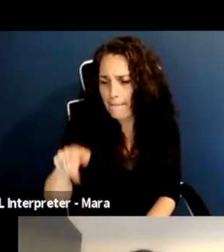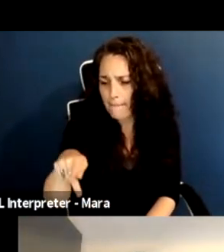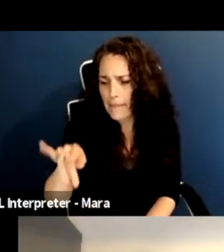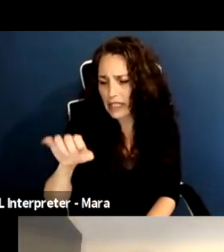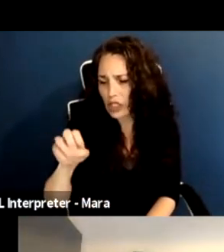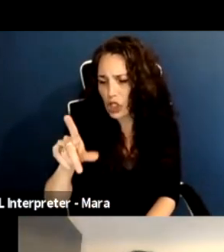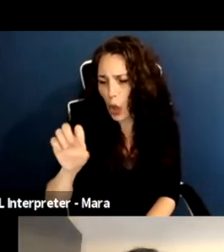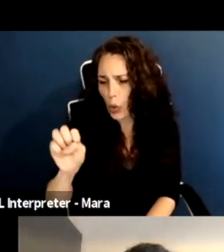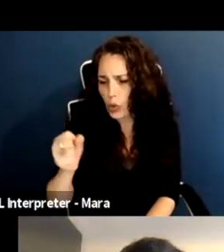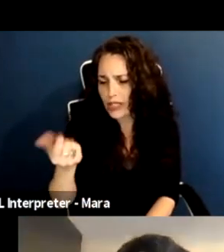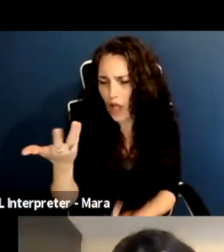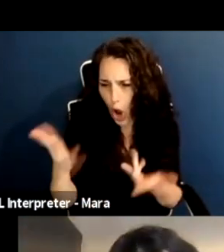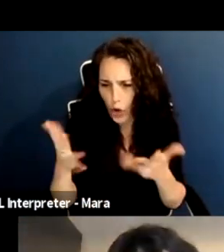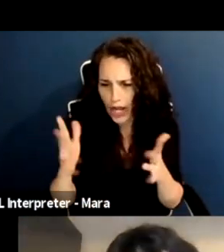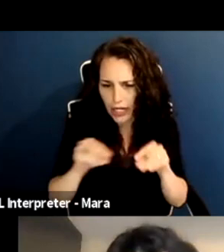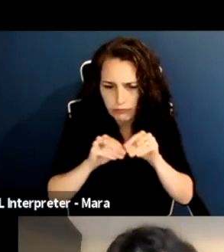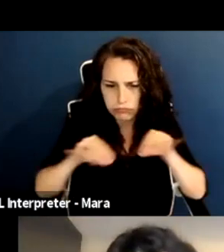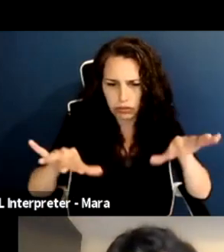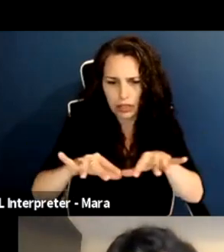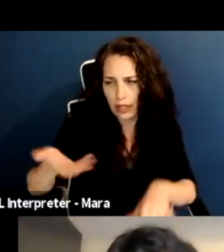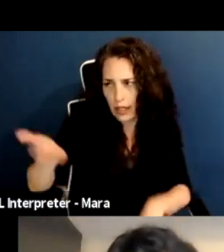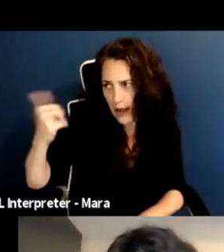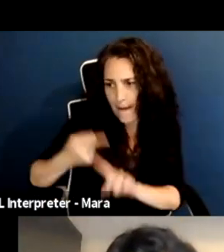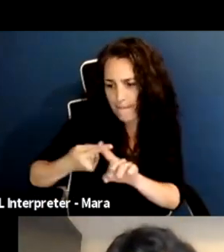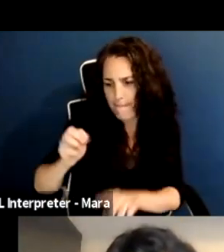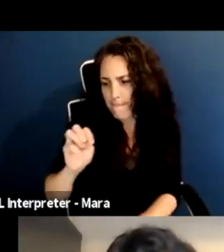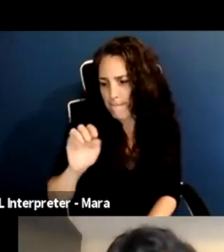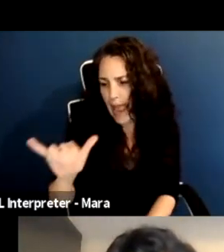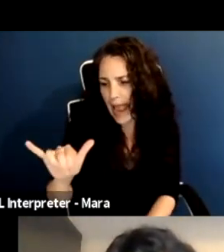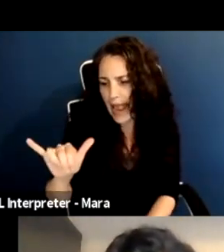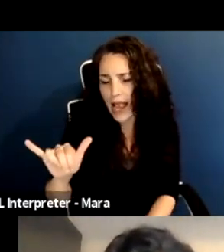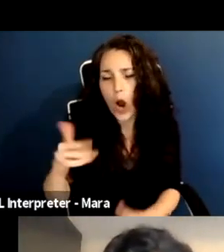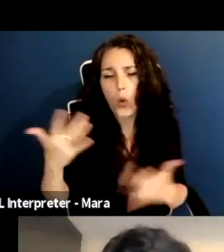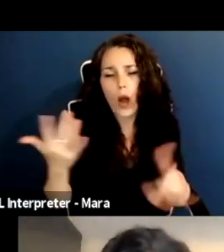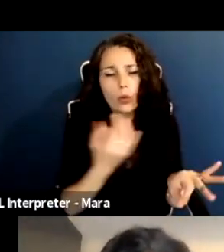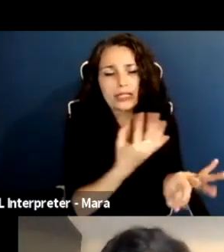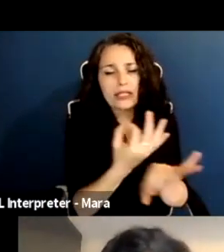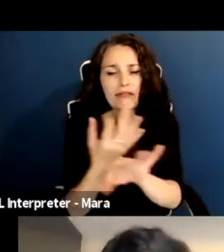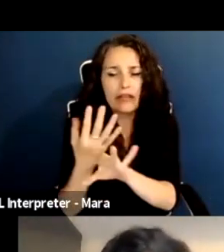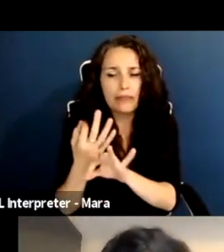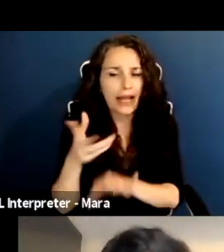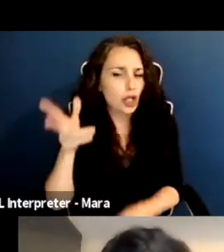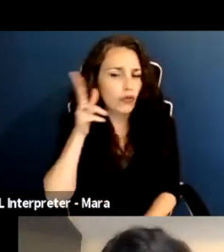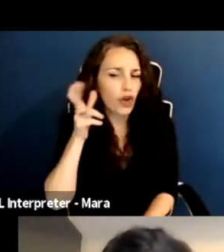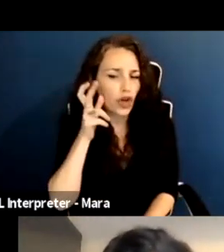So what has been some of the feedback or what have you heard from people the wider community as a result of your efforts?